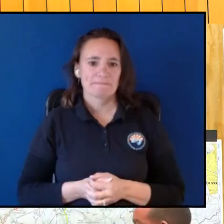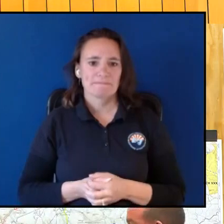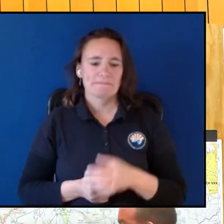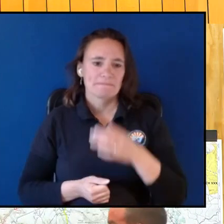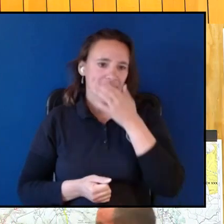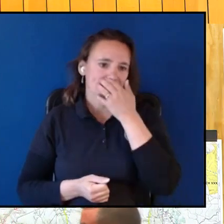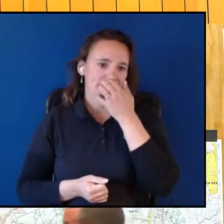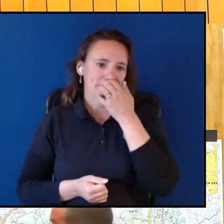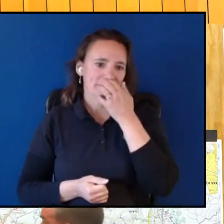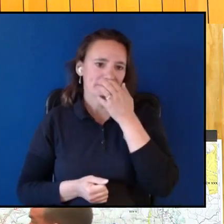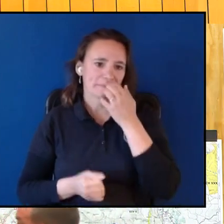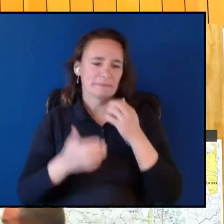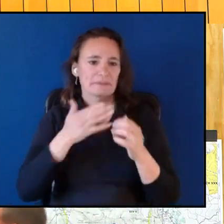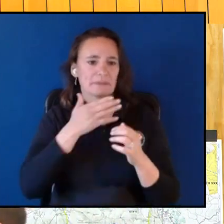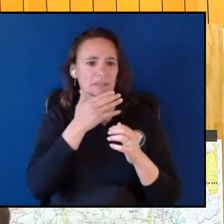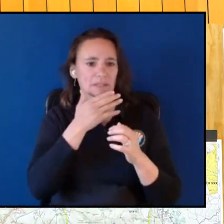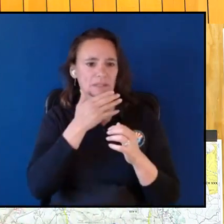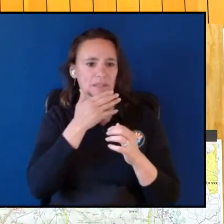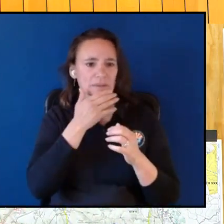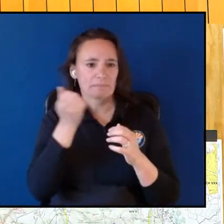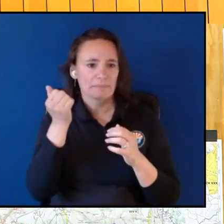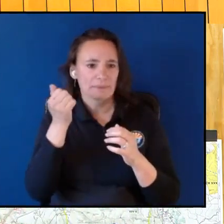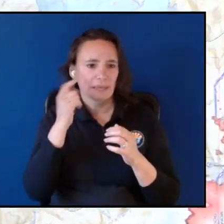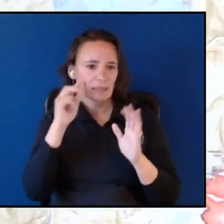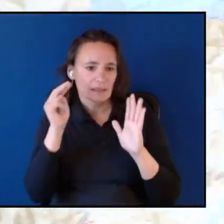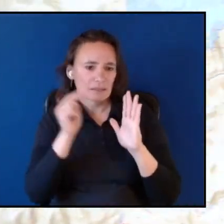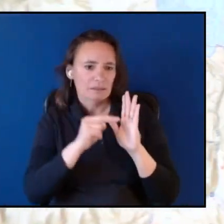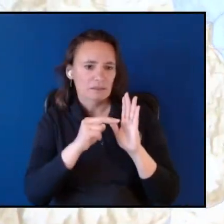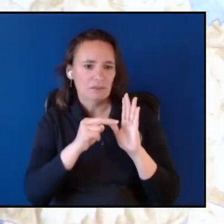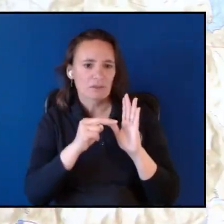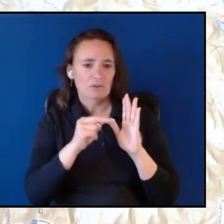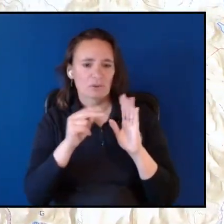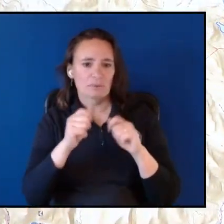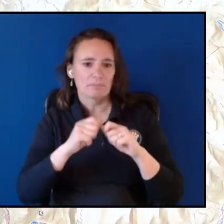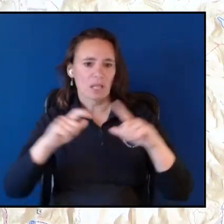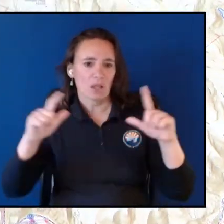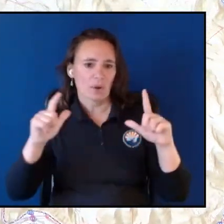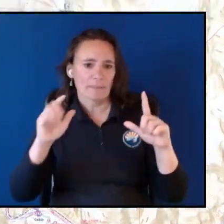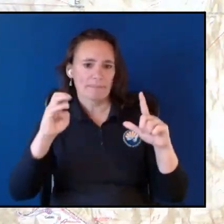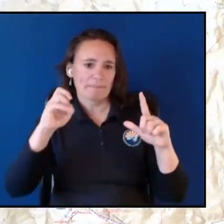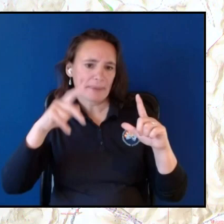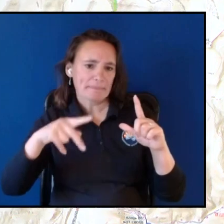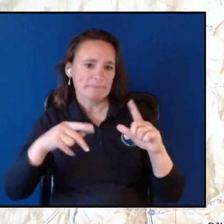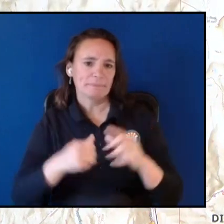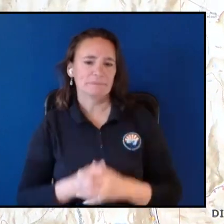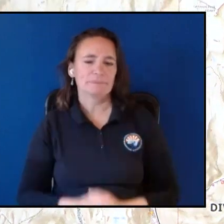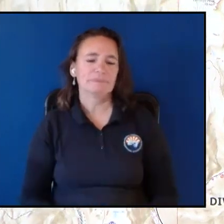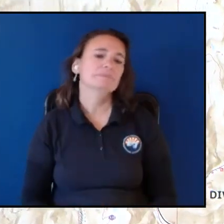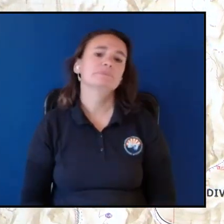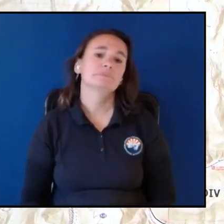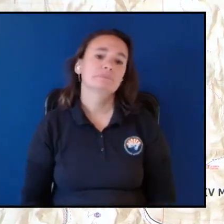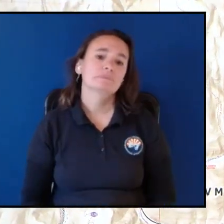of things, I'm going to walk over to the blow up map. Alright, so we'll start up here in Division "Kilo" on the blow up map.